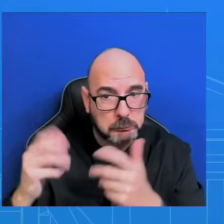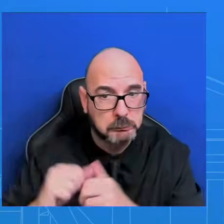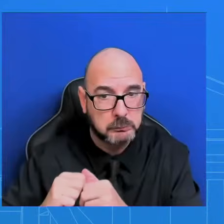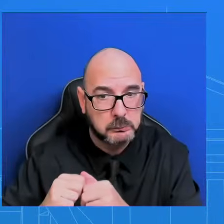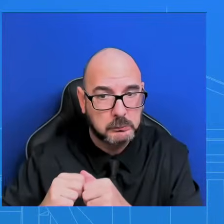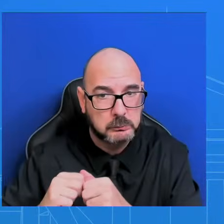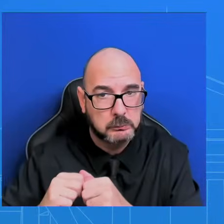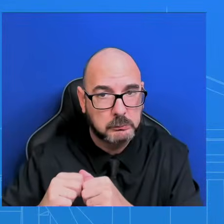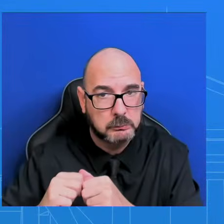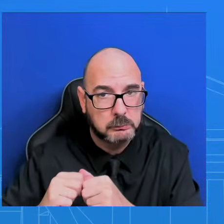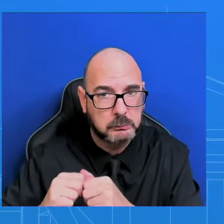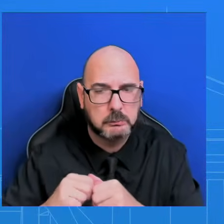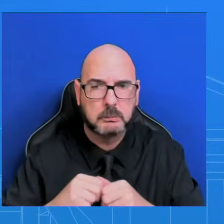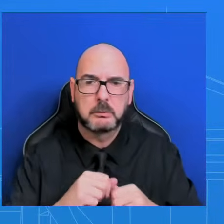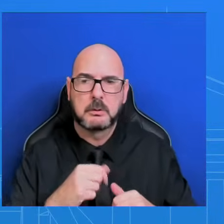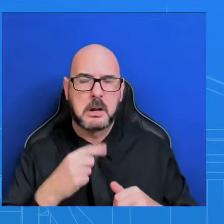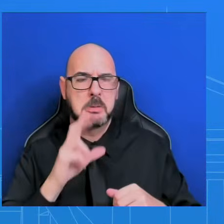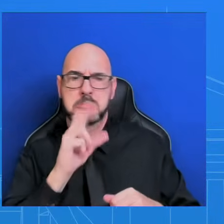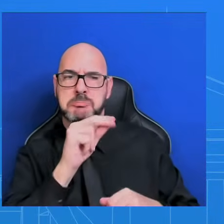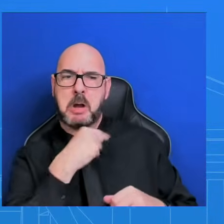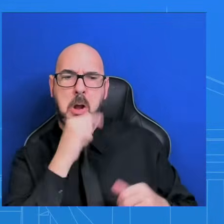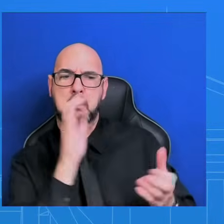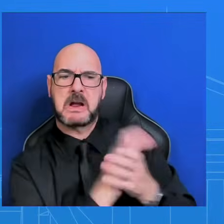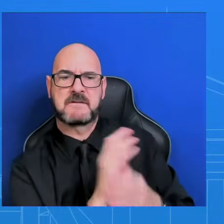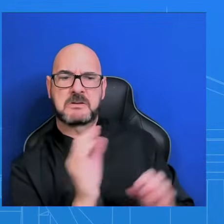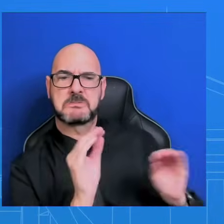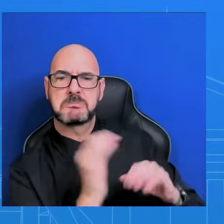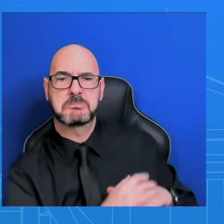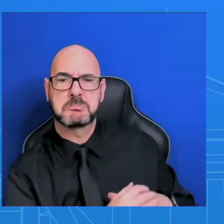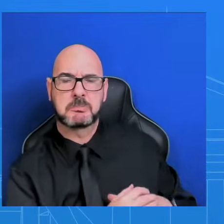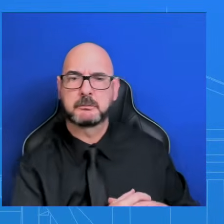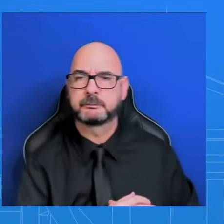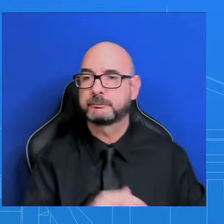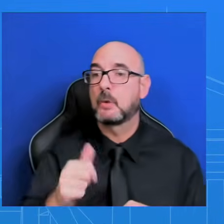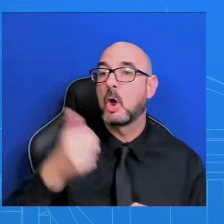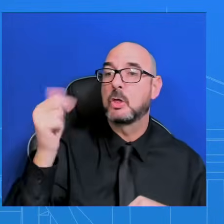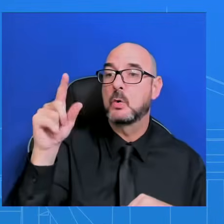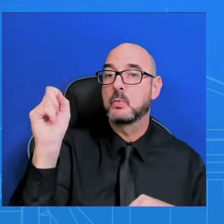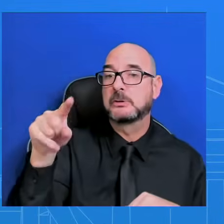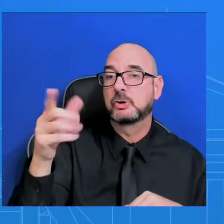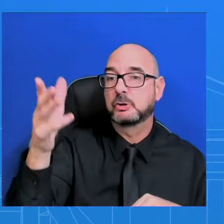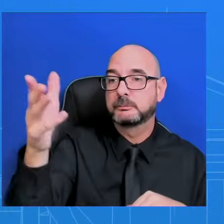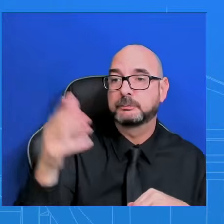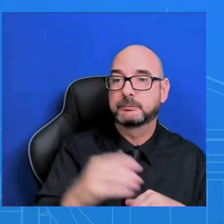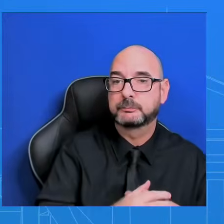and expectation here? Is it that the Prime Minister's stance on this will eventually shift?